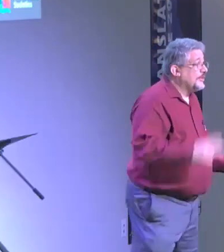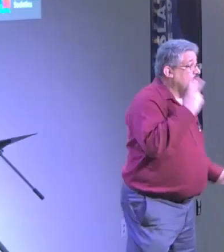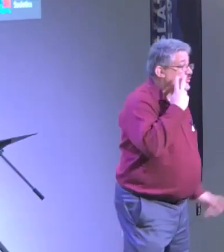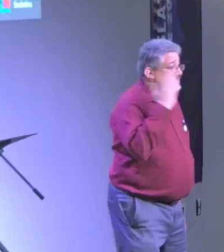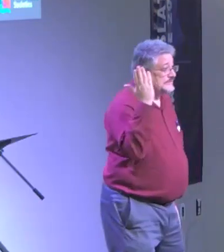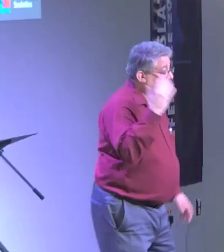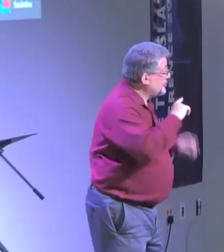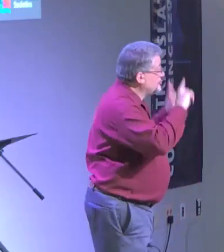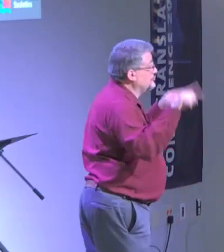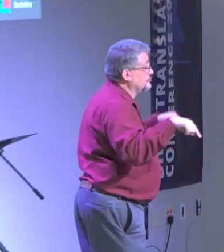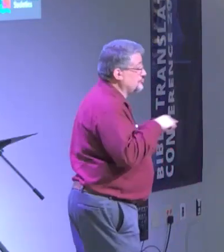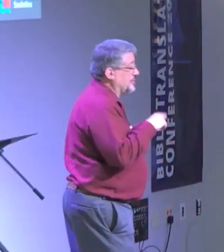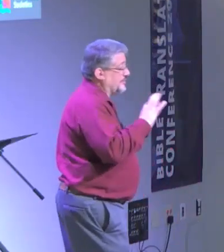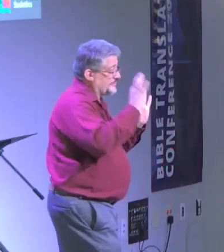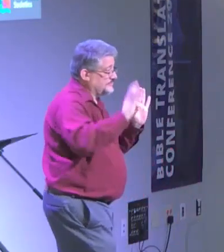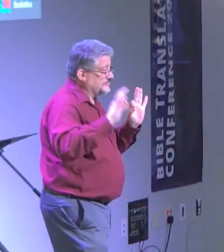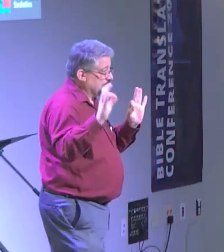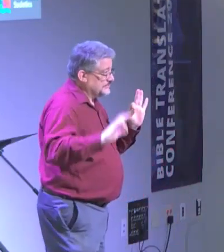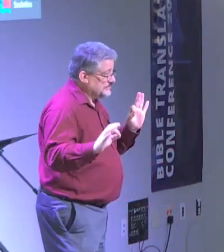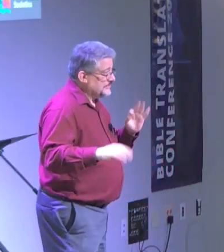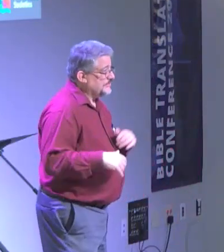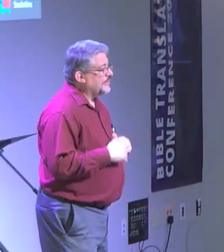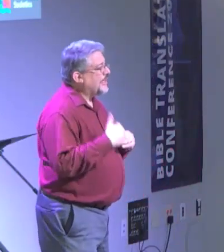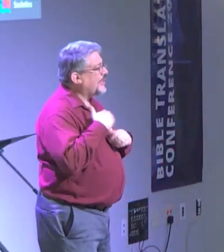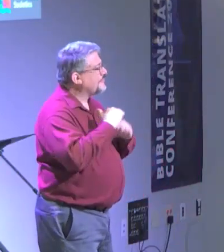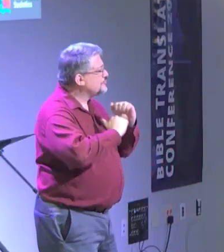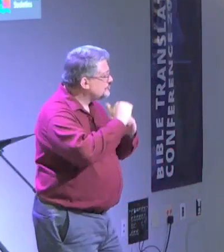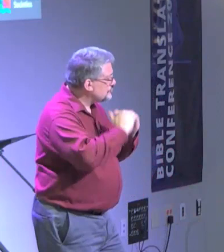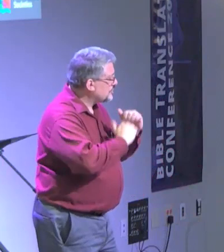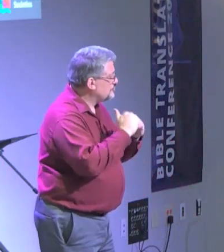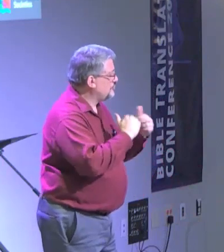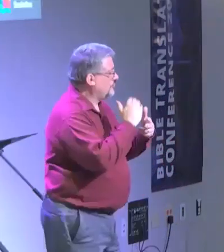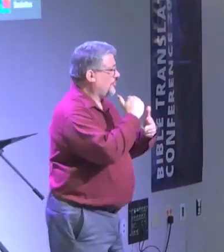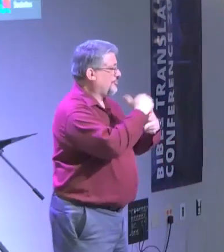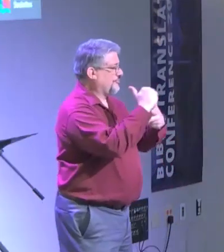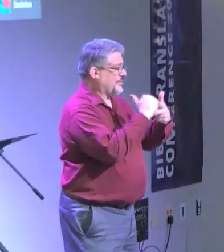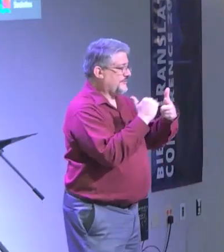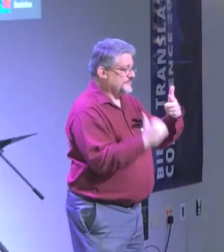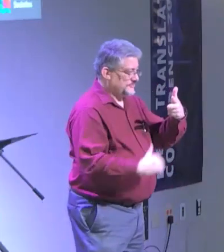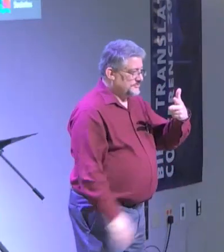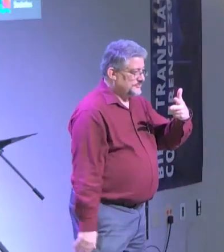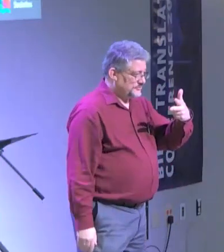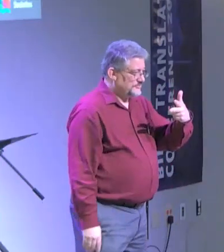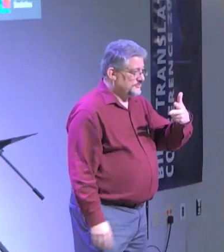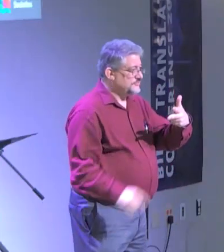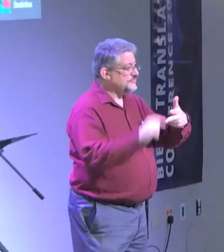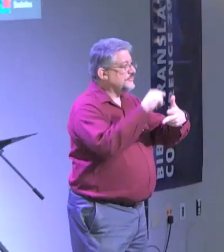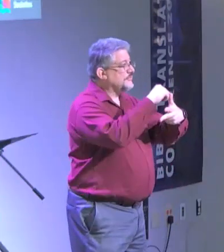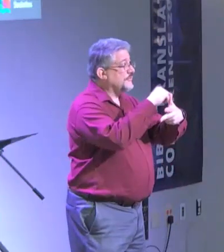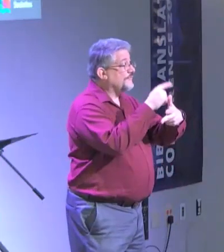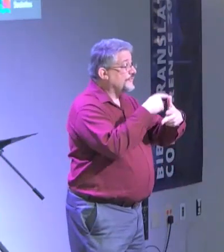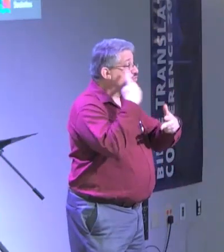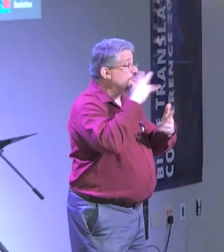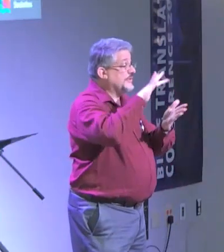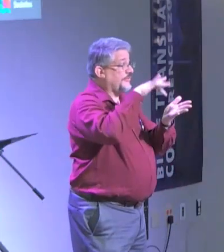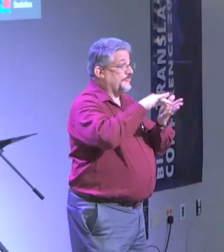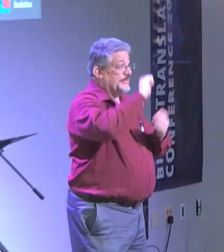SLTT. This is the main screen. I'm going to walk you through the 3 levels in the structure.